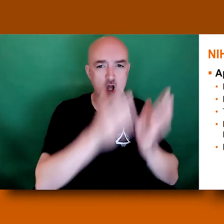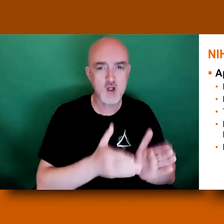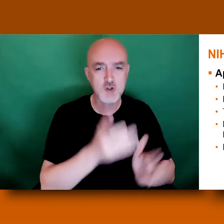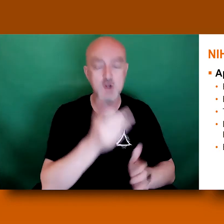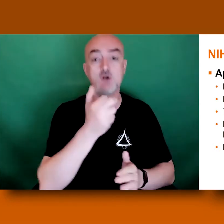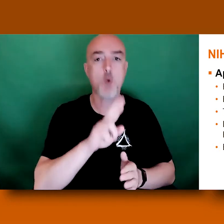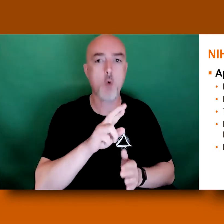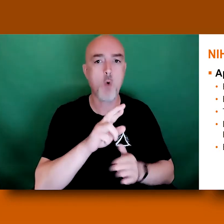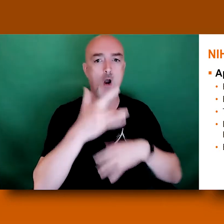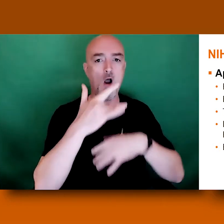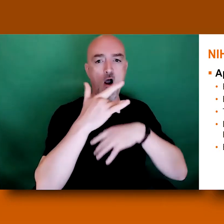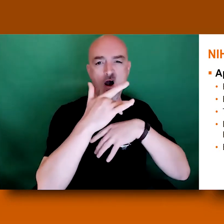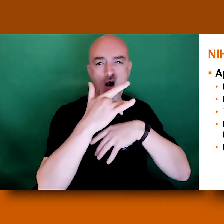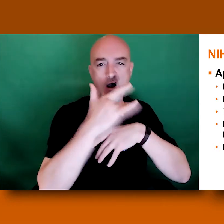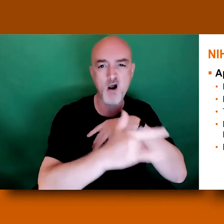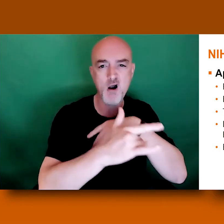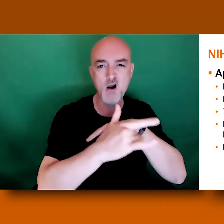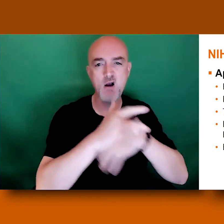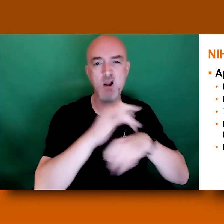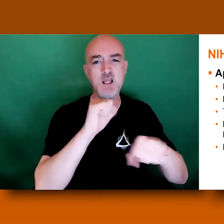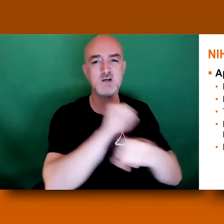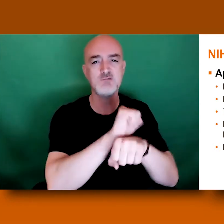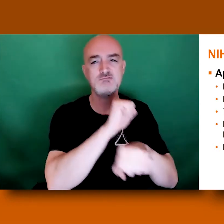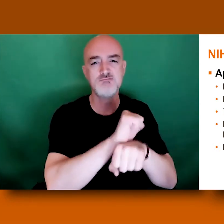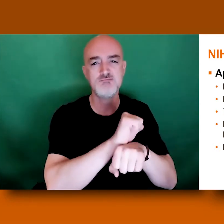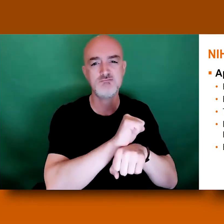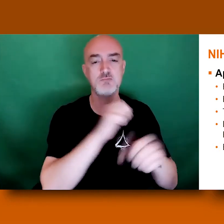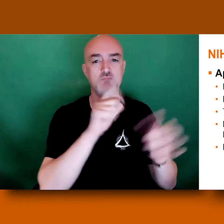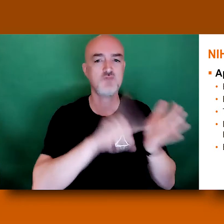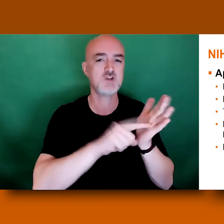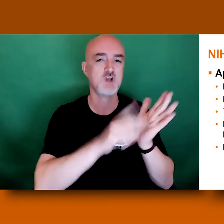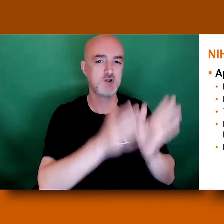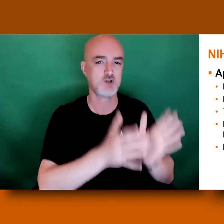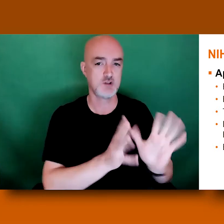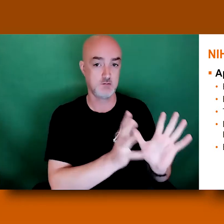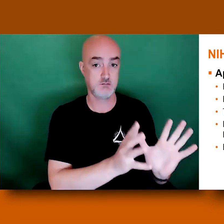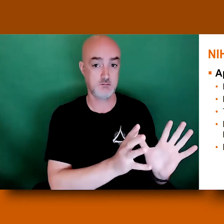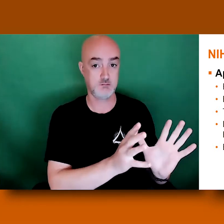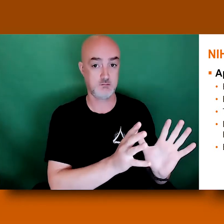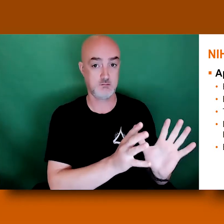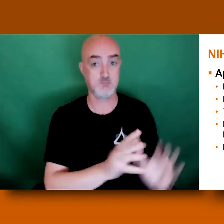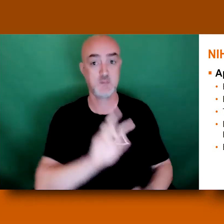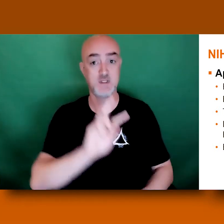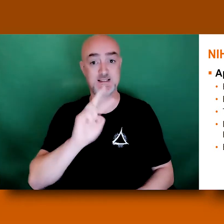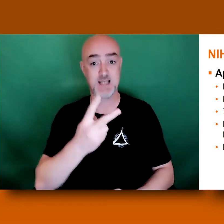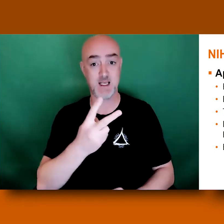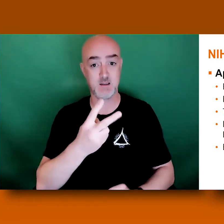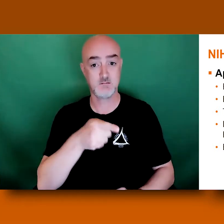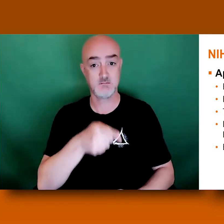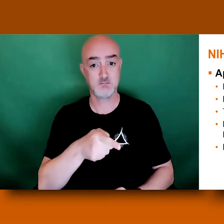new early-stage investigators. They're early in their career, they have not yet done a lot of scholarly work.